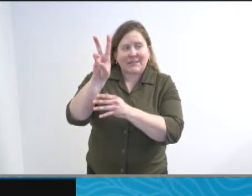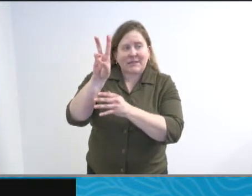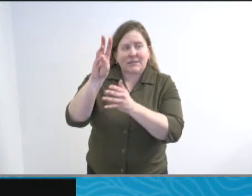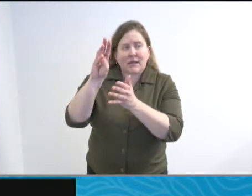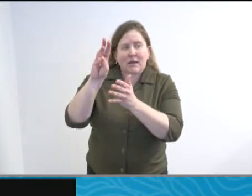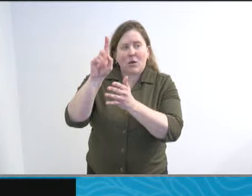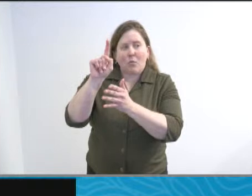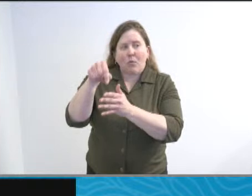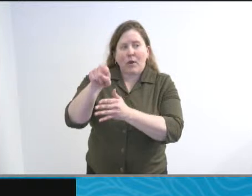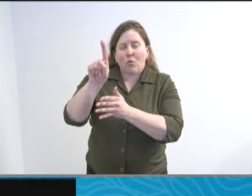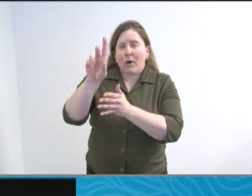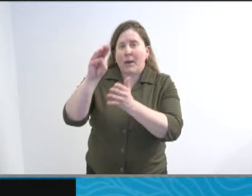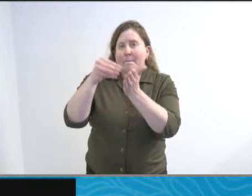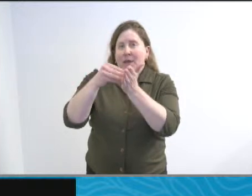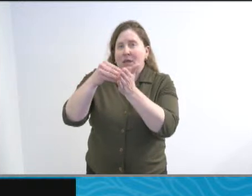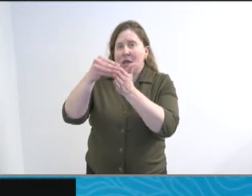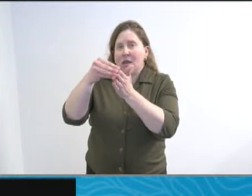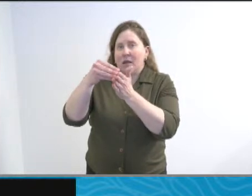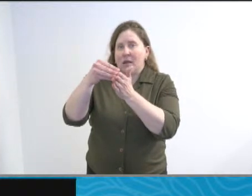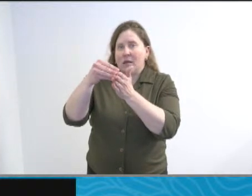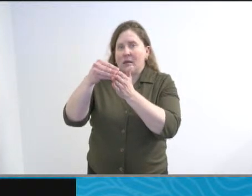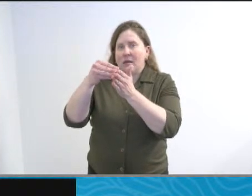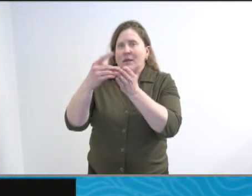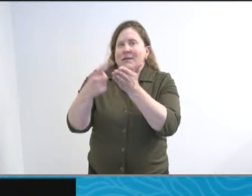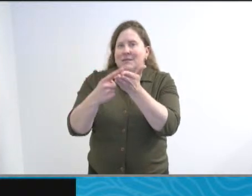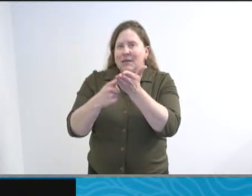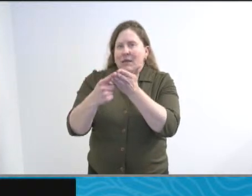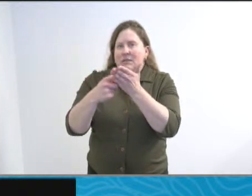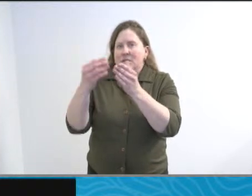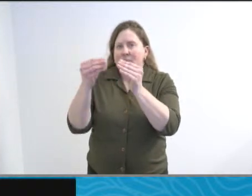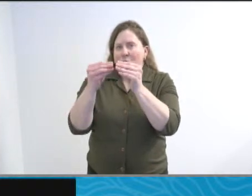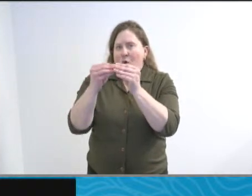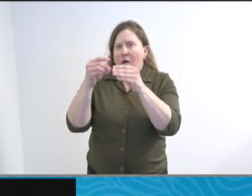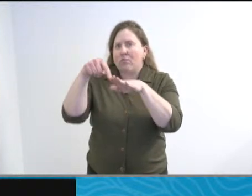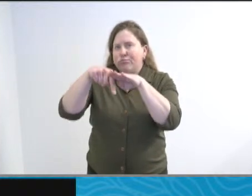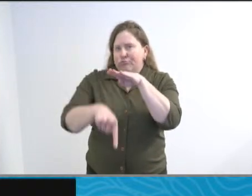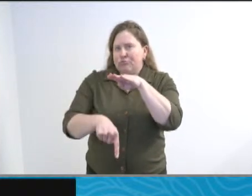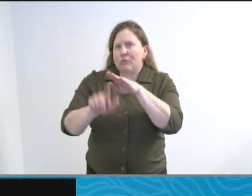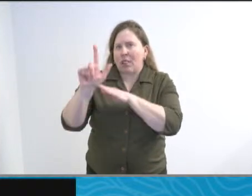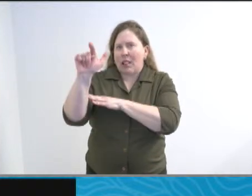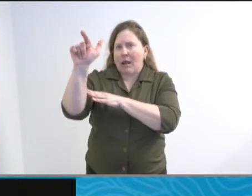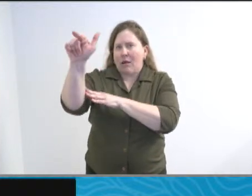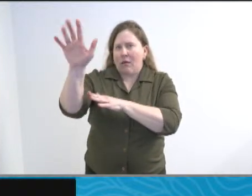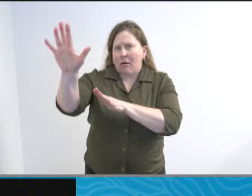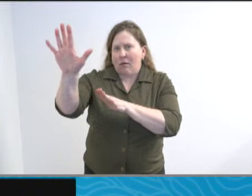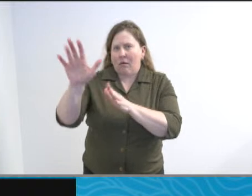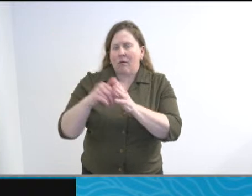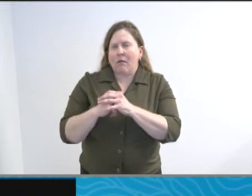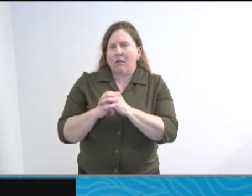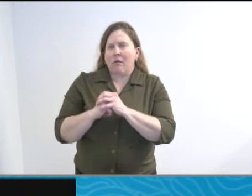And we're gonna talk a little bit about that in a moment. And the LCFF base, which is basically operating expenses